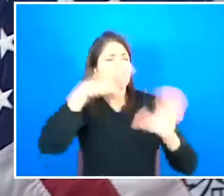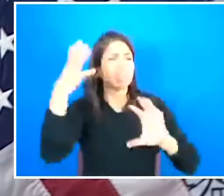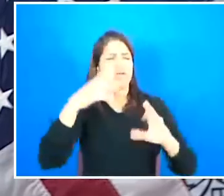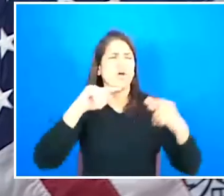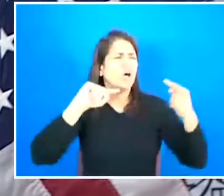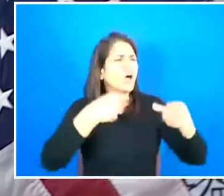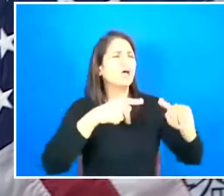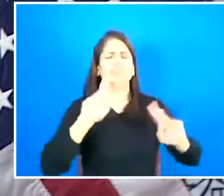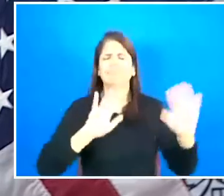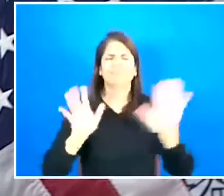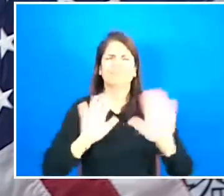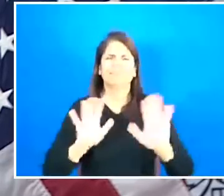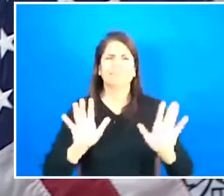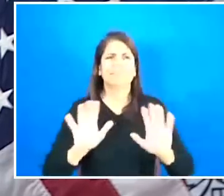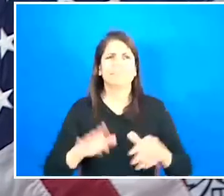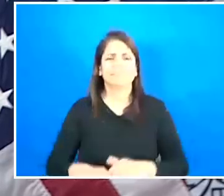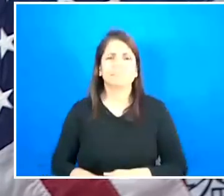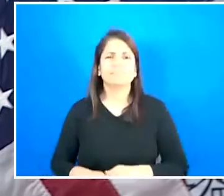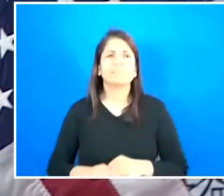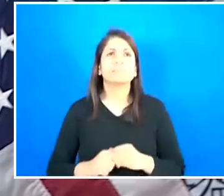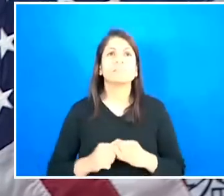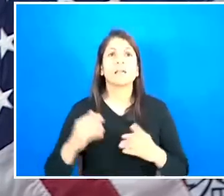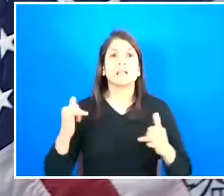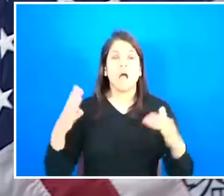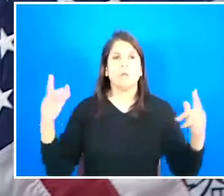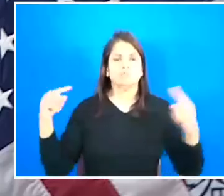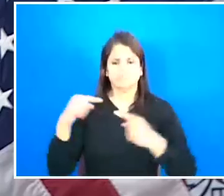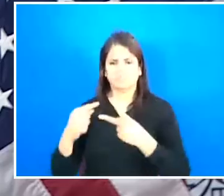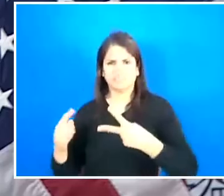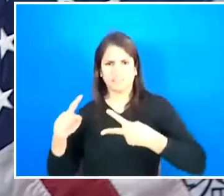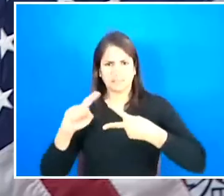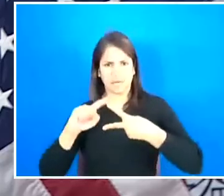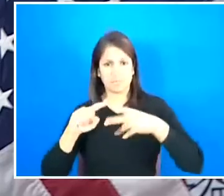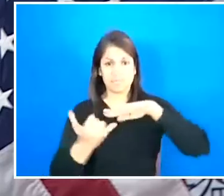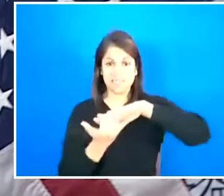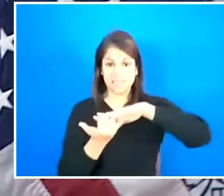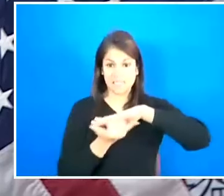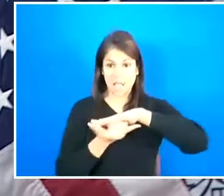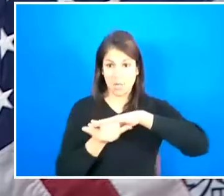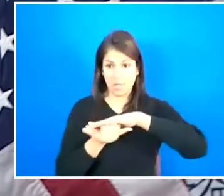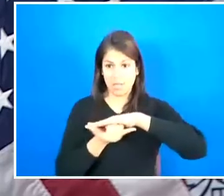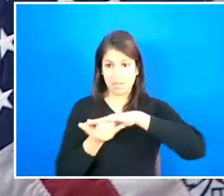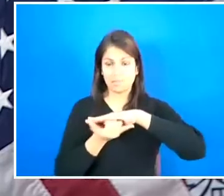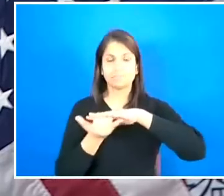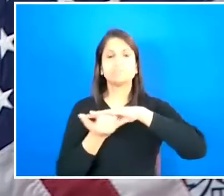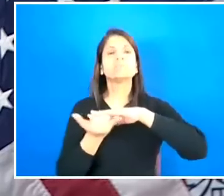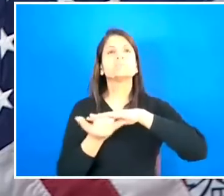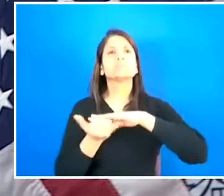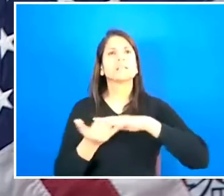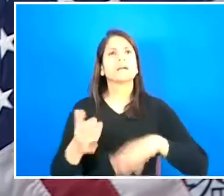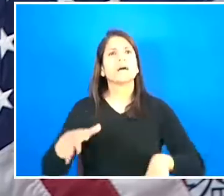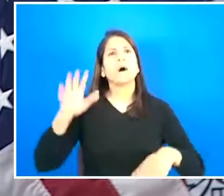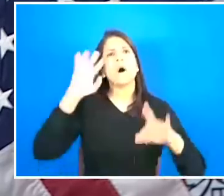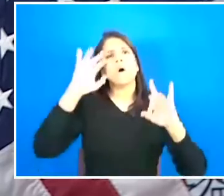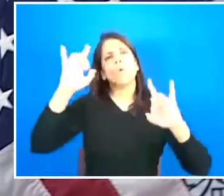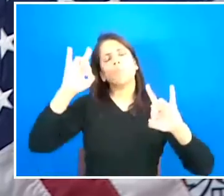MOST OF THE THINGS WE THOUGHT WERE PRANKS IN THE PAST. ON HET QUESTION OF THE SUBWAY S, LKOO, SHAWN, I